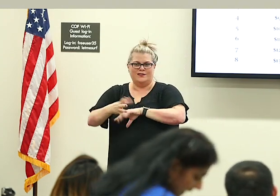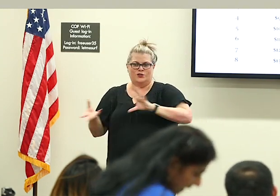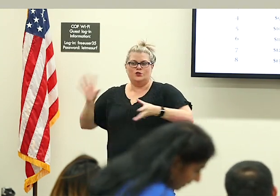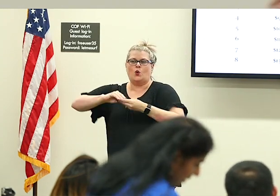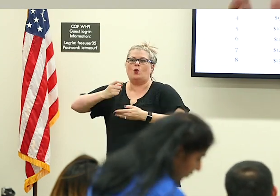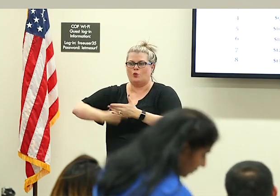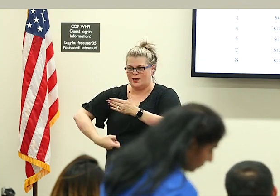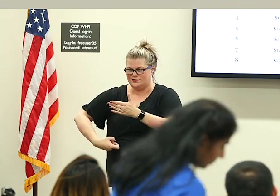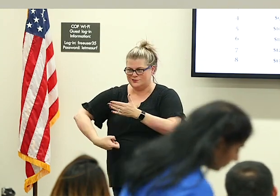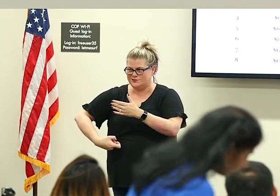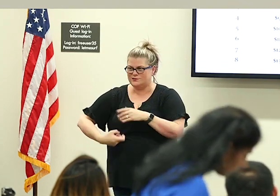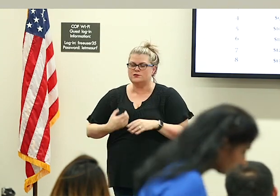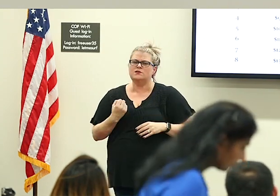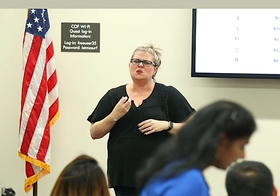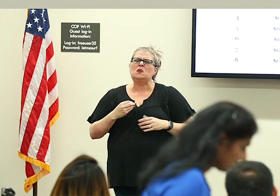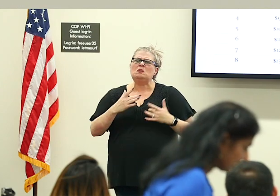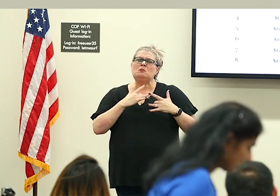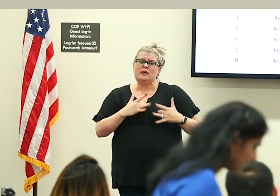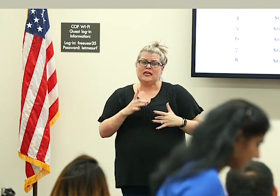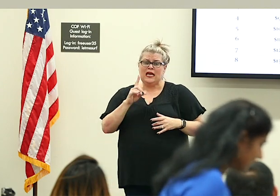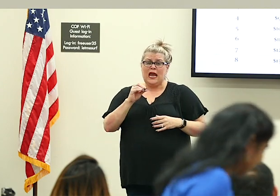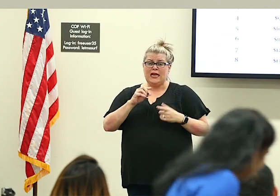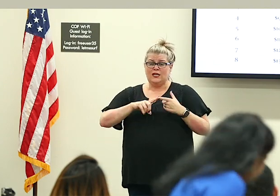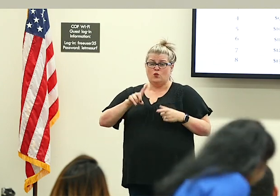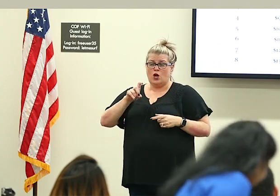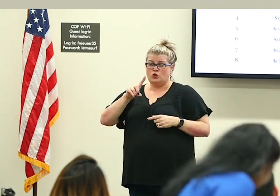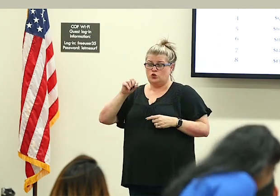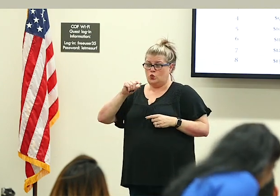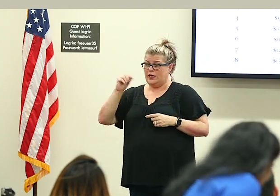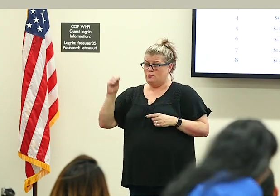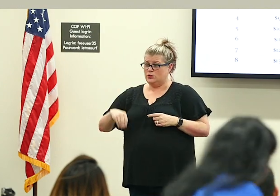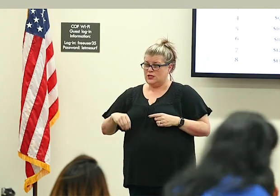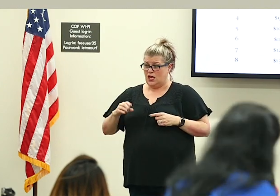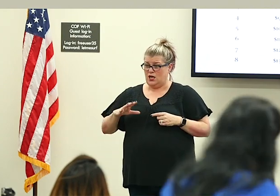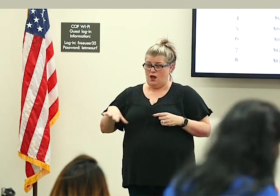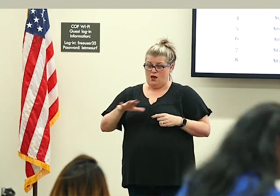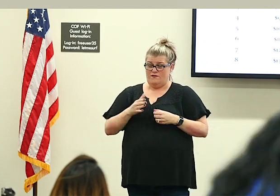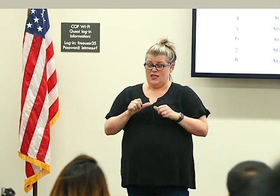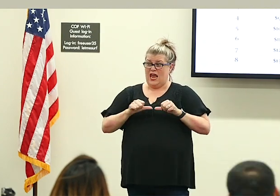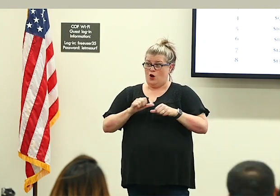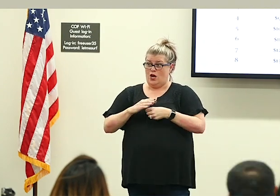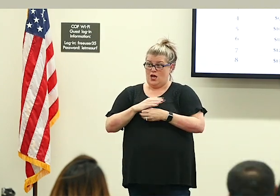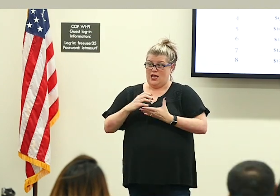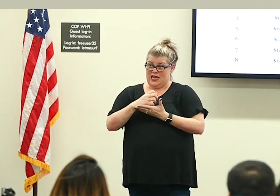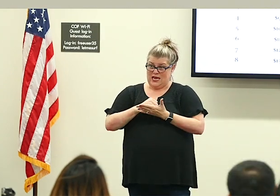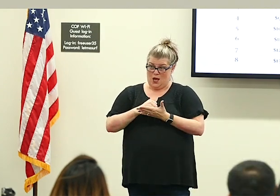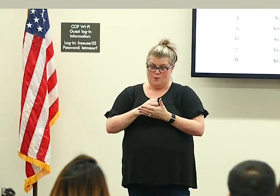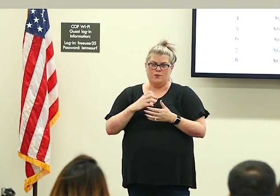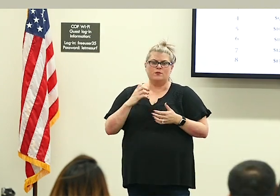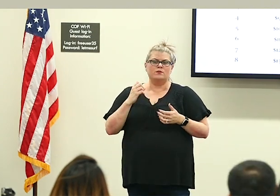These are generally 80% to 120% of area median income. But some homes are specifically for 80% to 100%